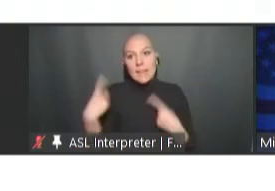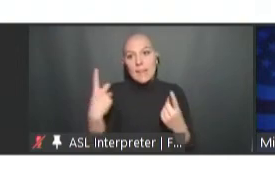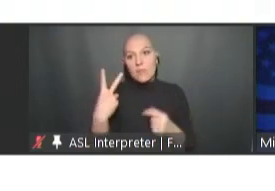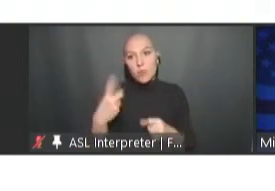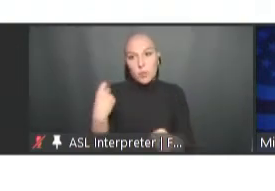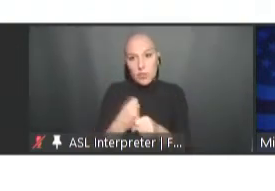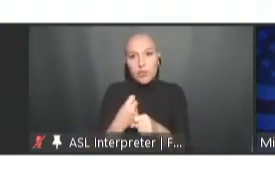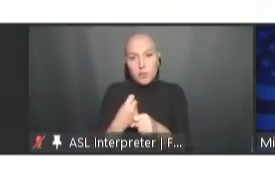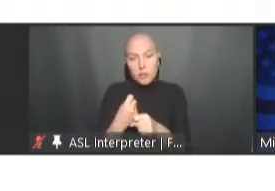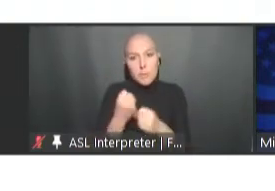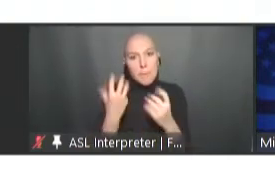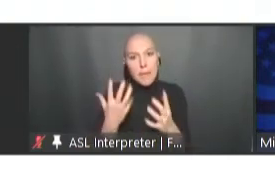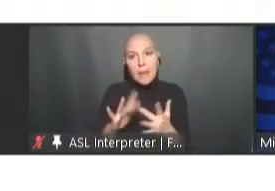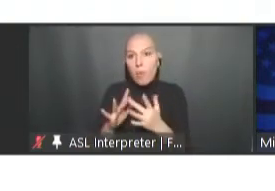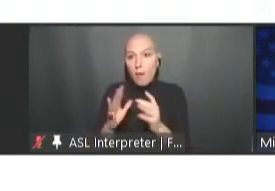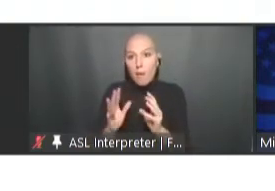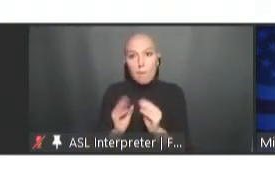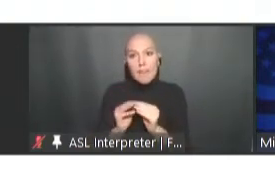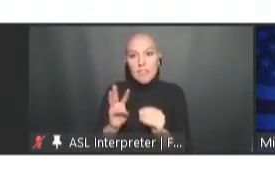targeting different audiences.